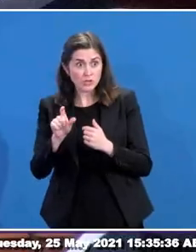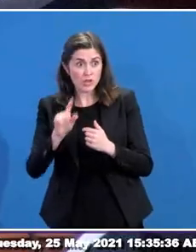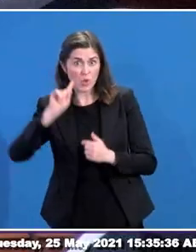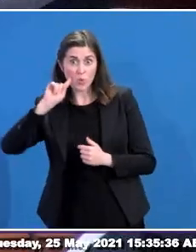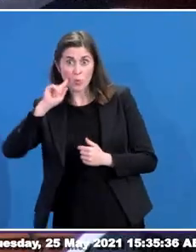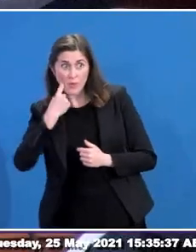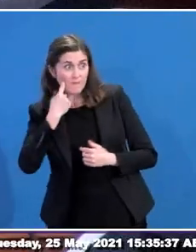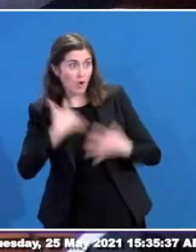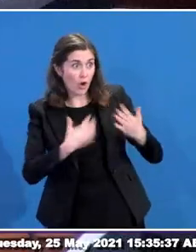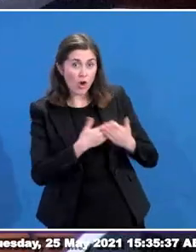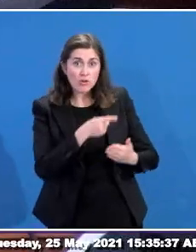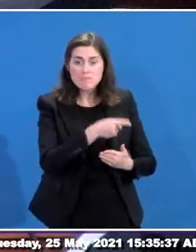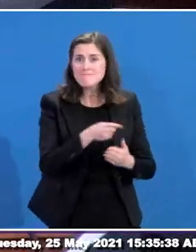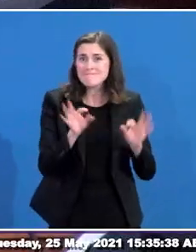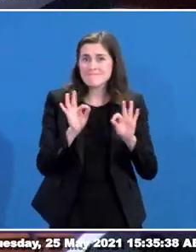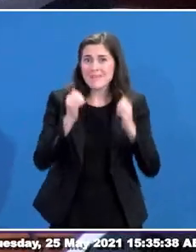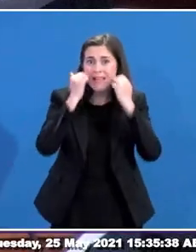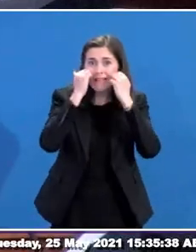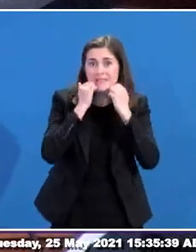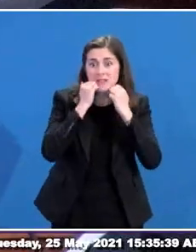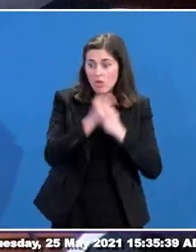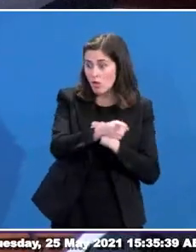All staff interviewed have no knowledge of any trauma occurring